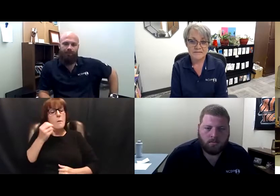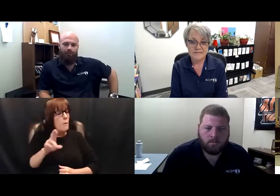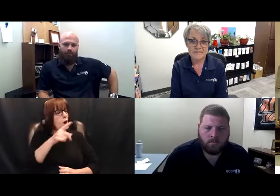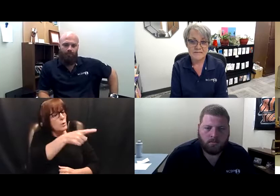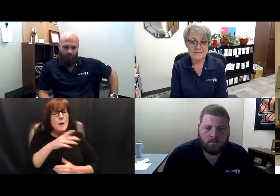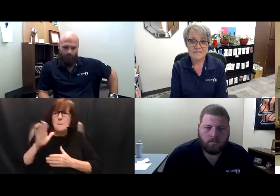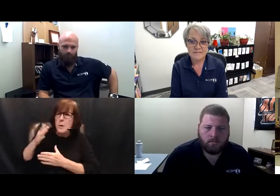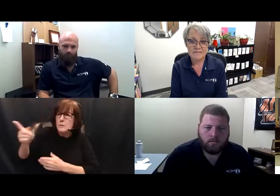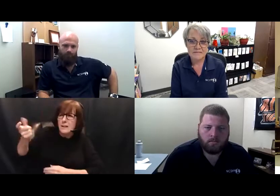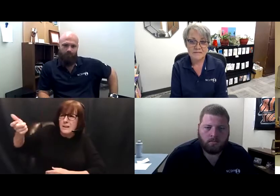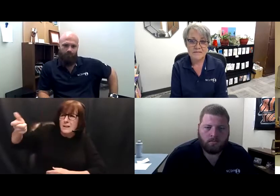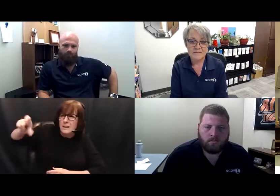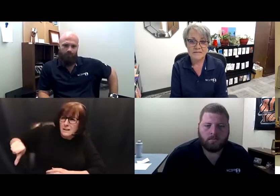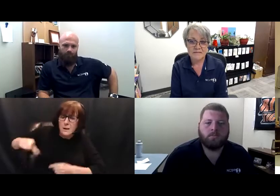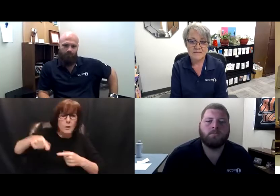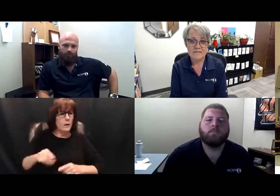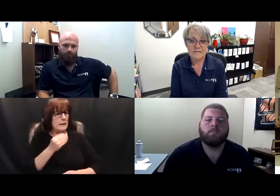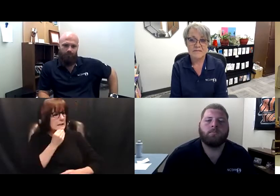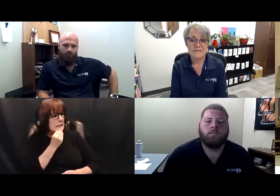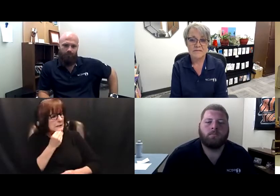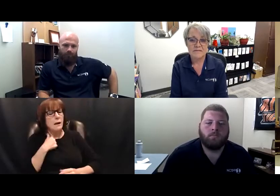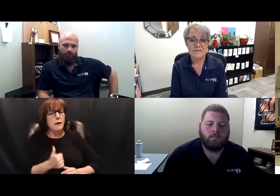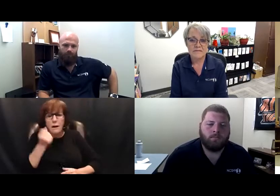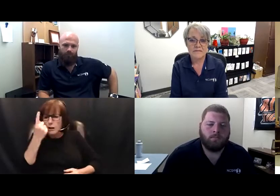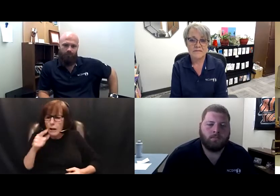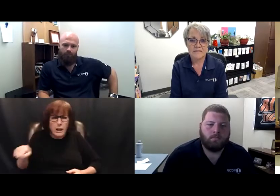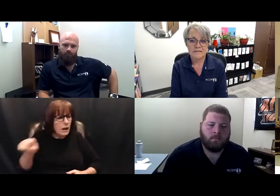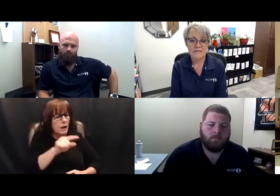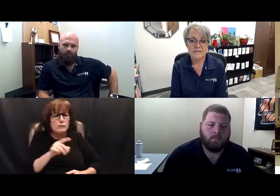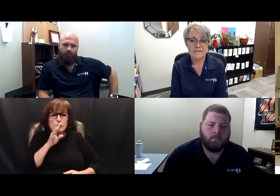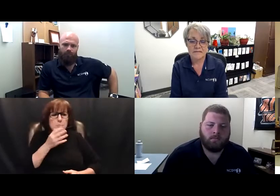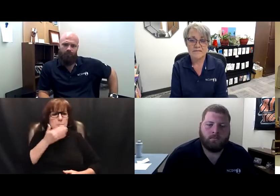when we ate dinner i would be able to understand what you were saying better"